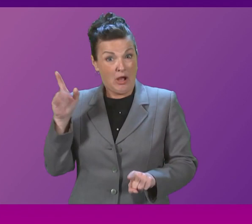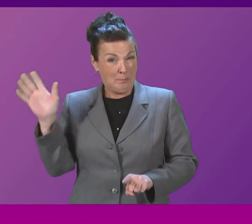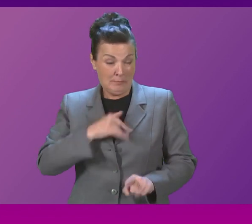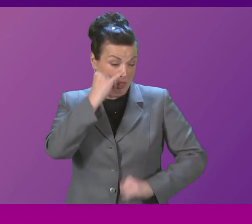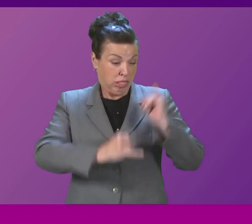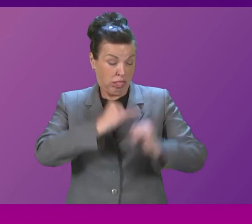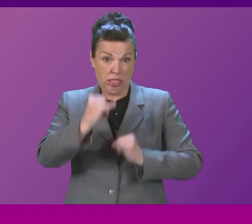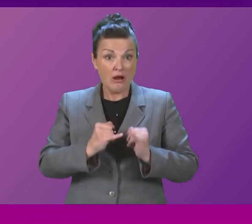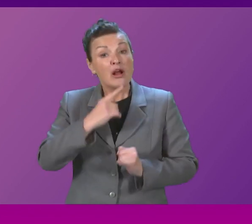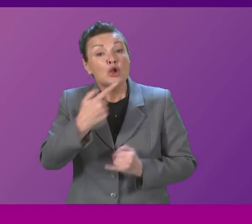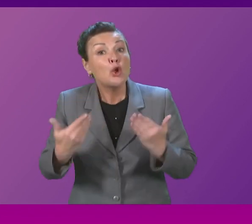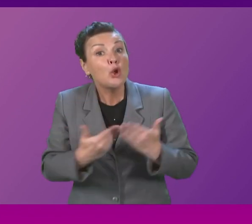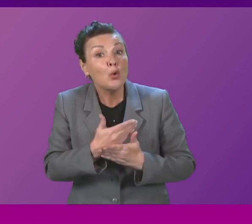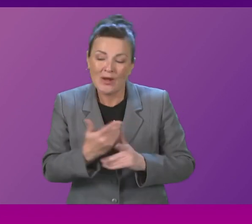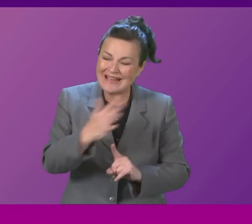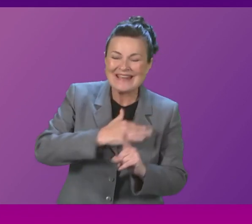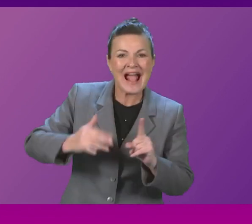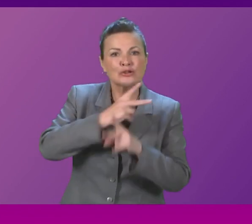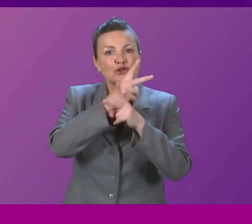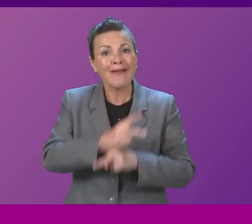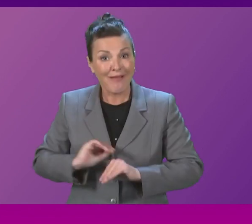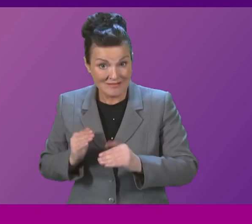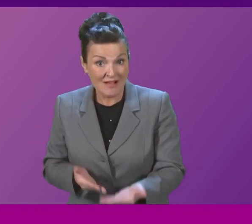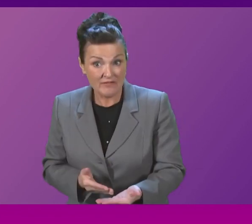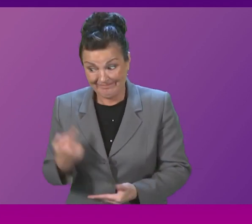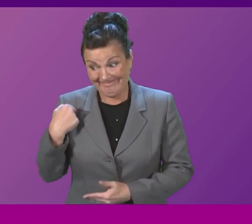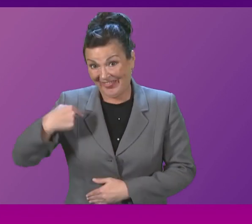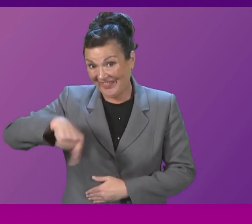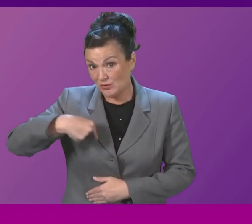care service; this week, Barnardo’s was the latest organisation to warn that the huge